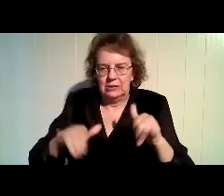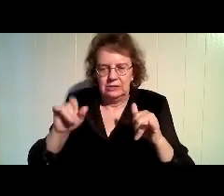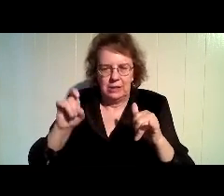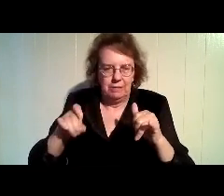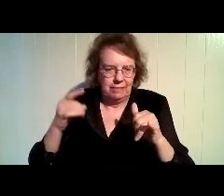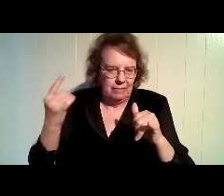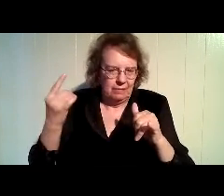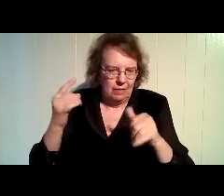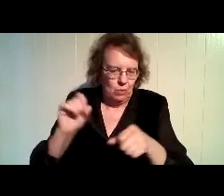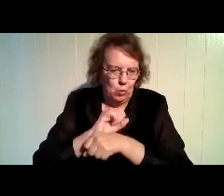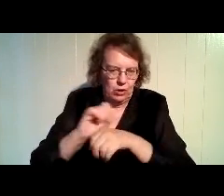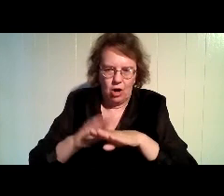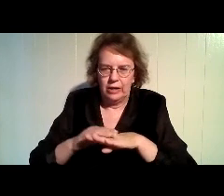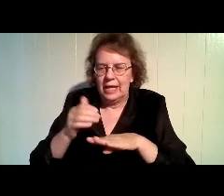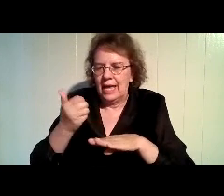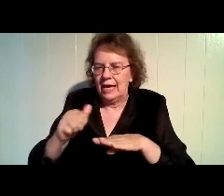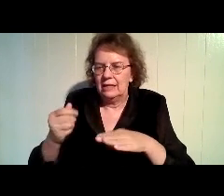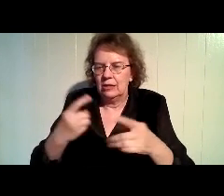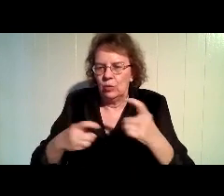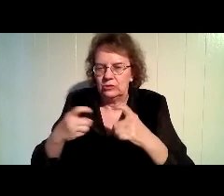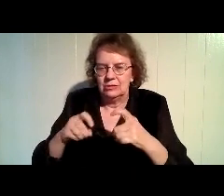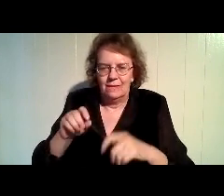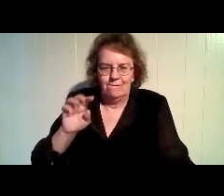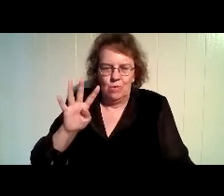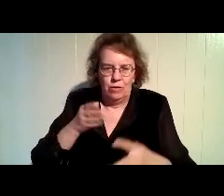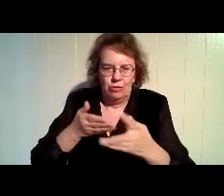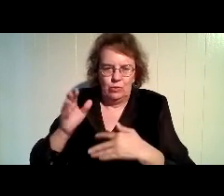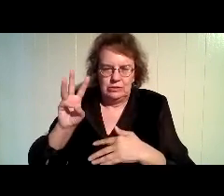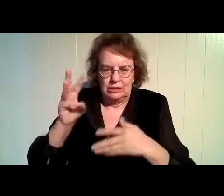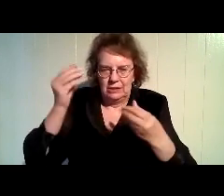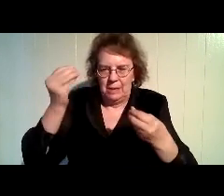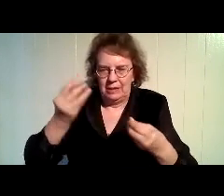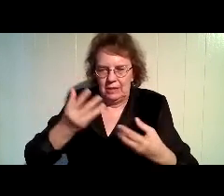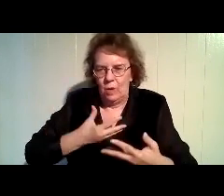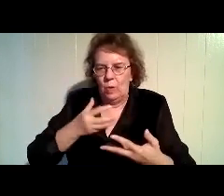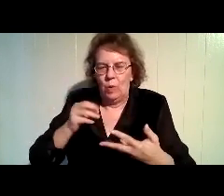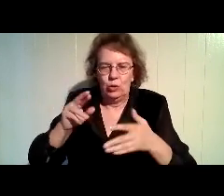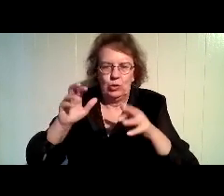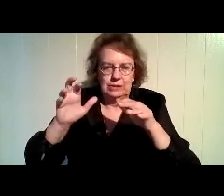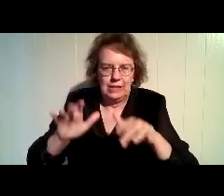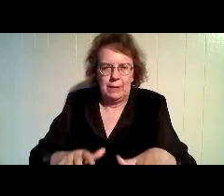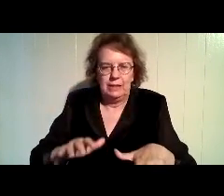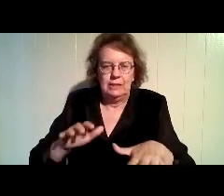that so K and questions four through six just let me know where you can type in detailed feedback. What I can do to make